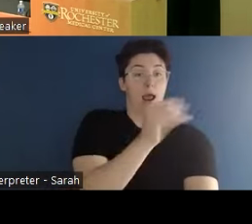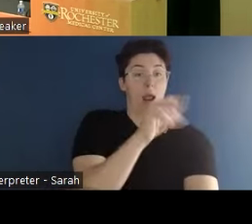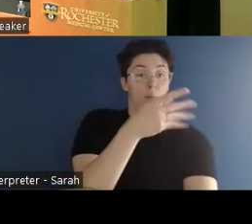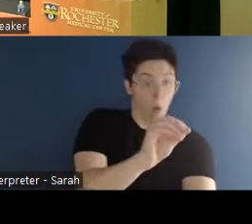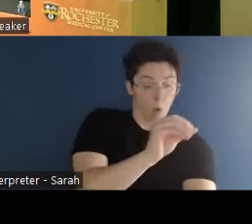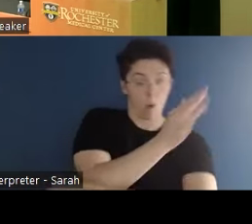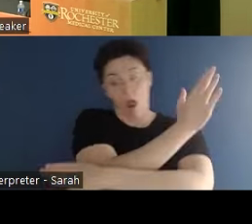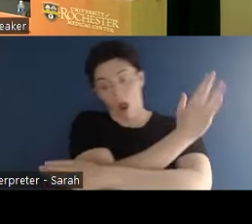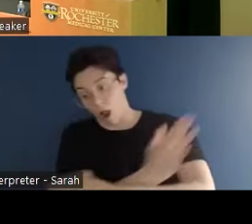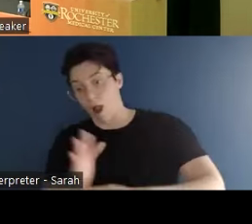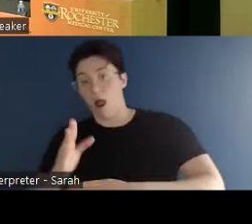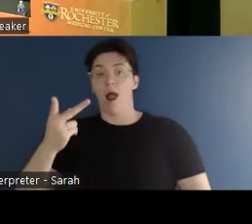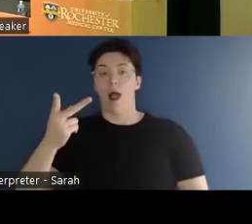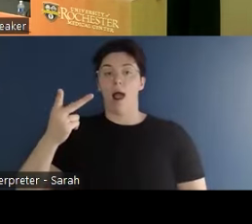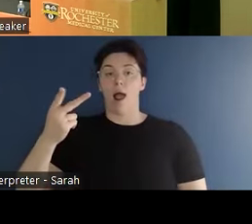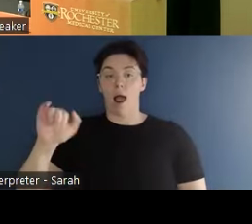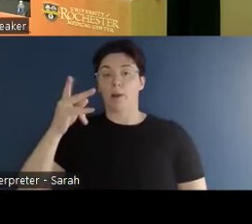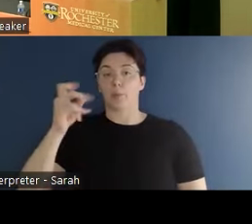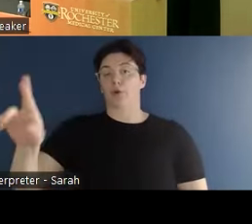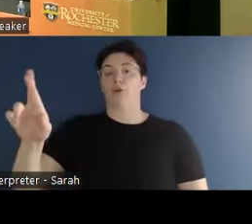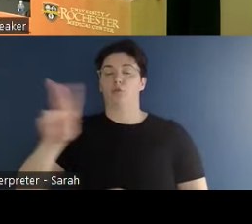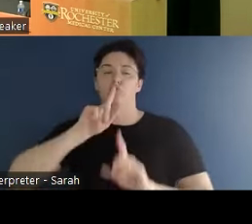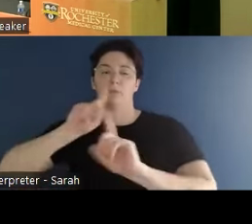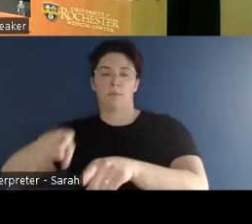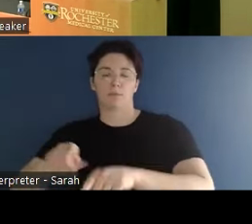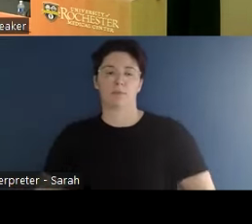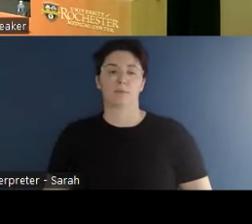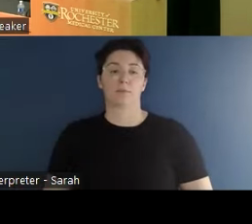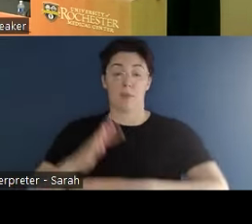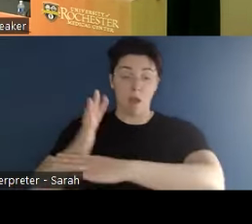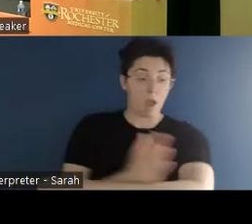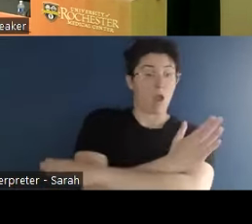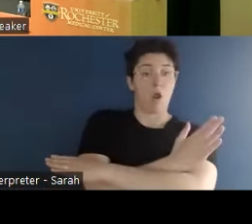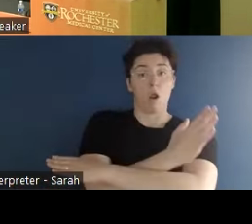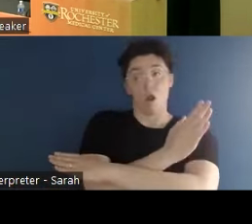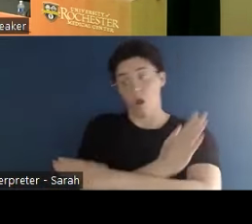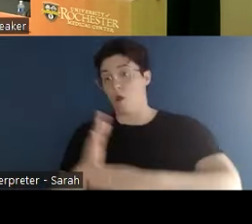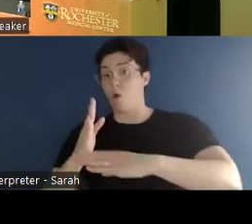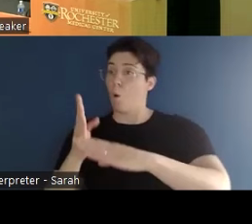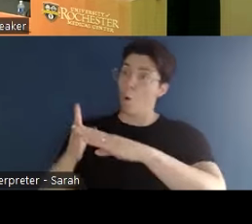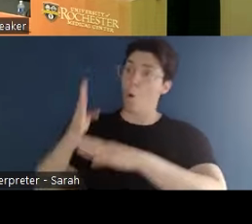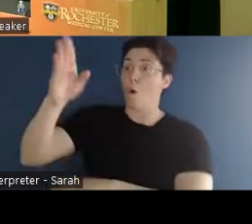a stimulus meaning that they may over or under respond to a stimulus compared to the general